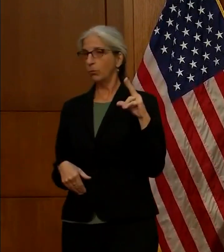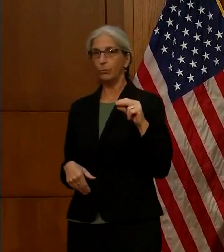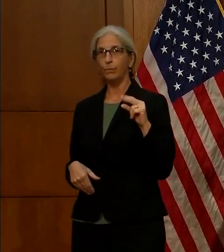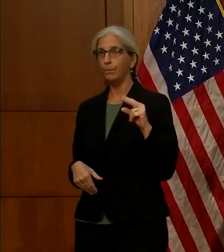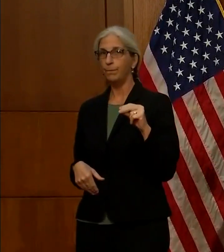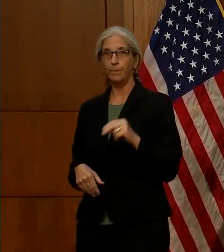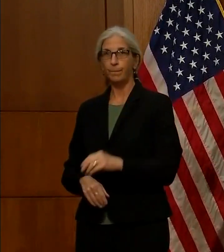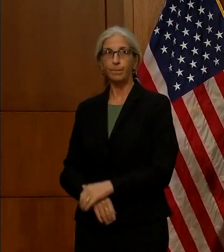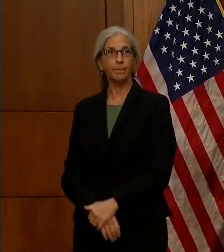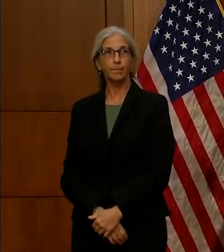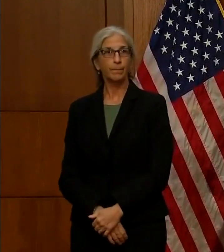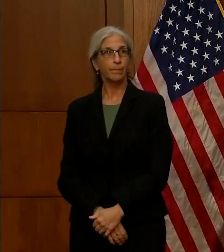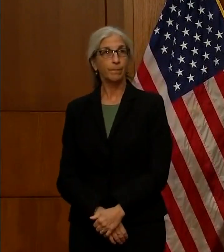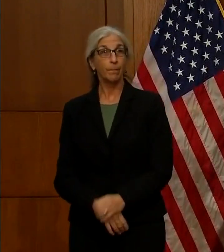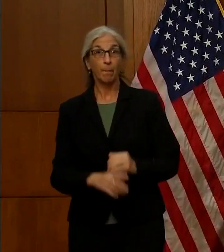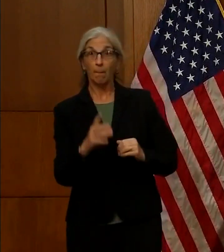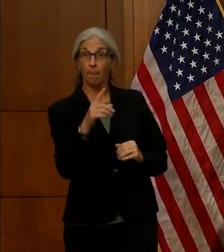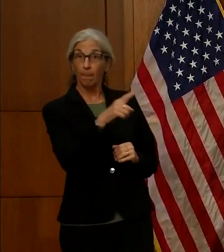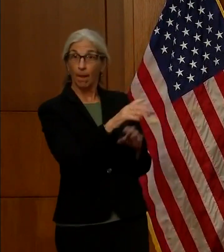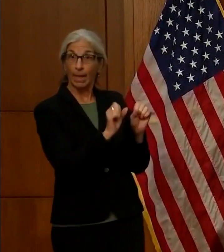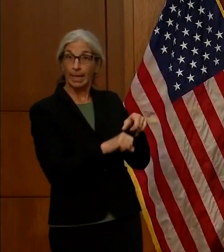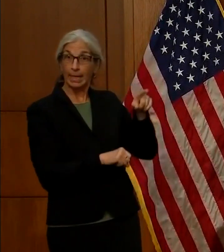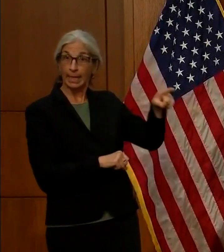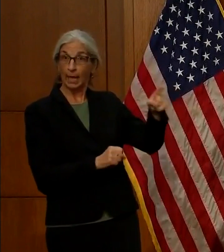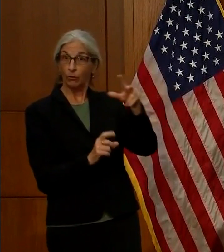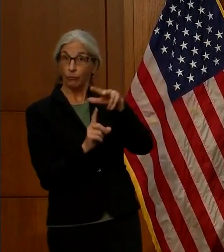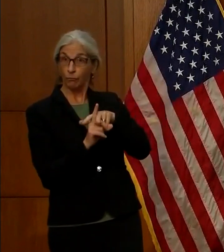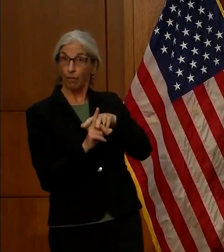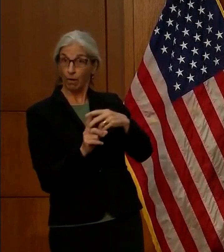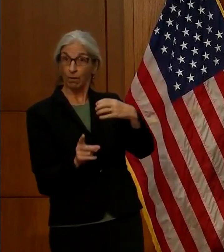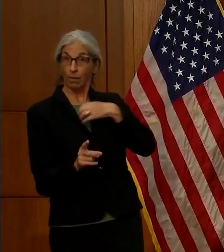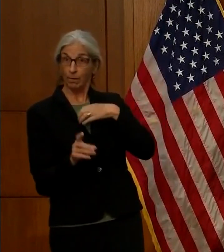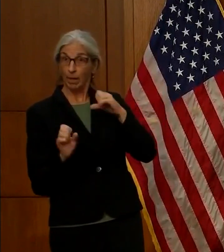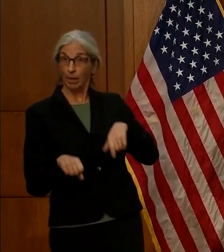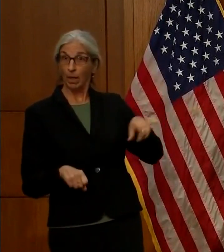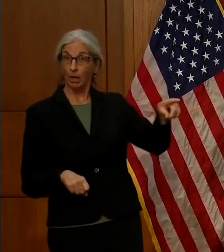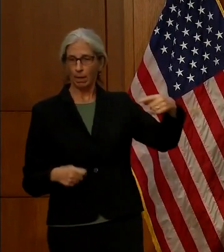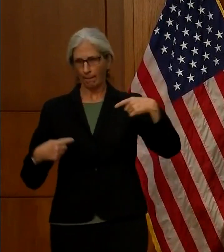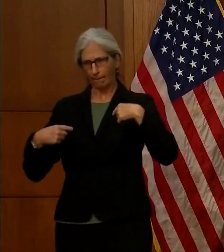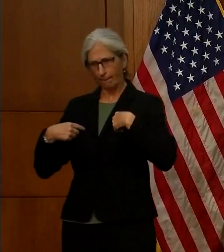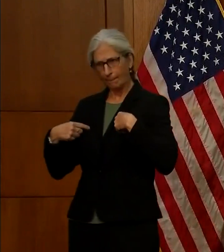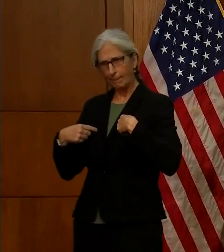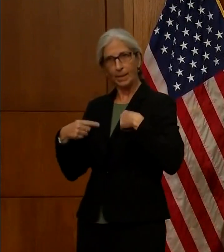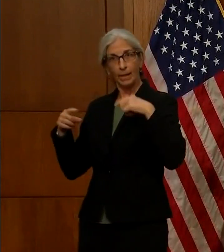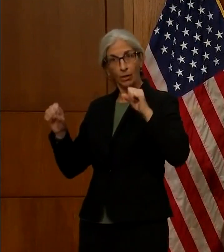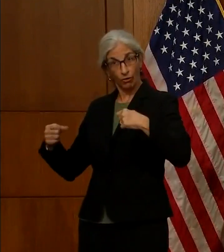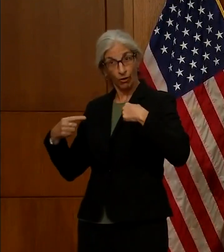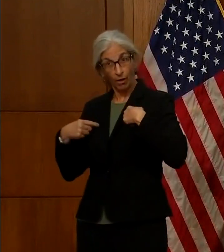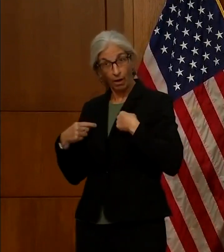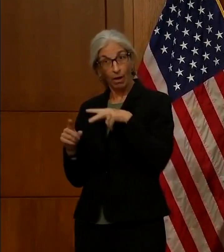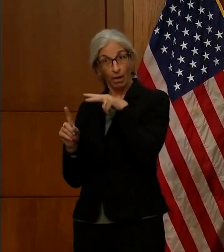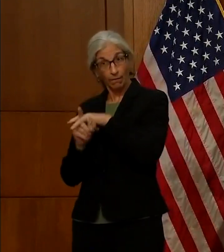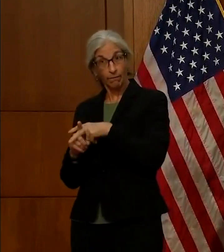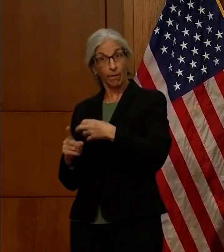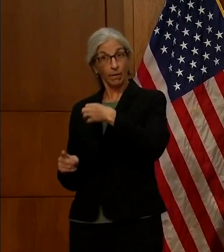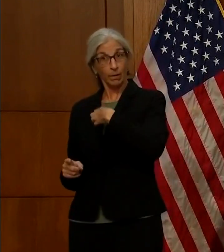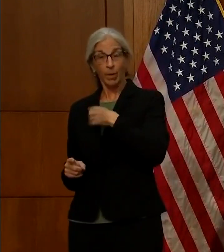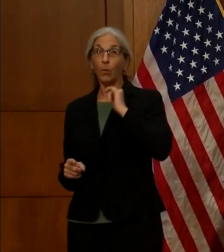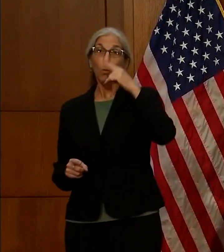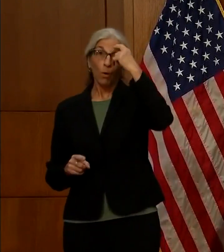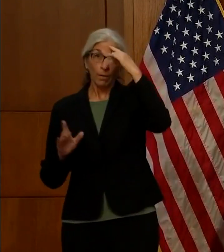YOUR OFFICE THAT WOULD WORK.